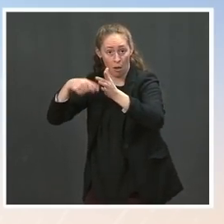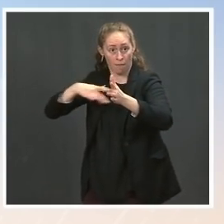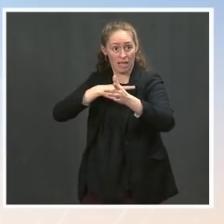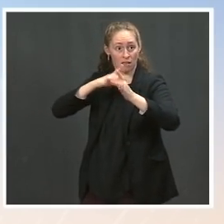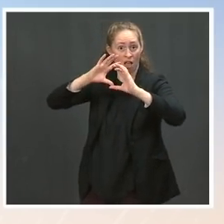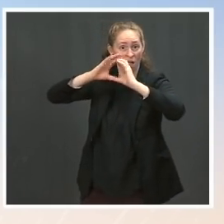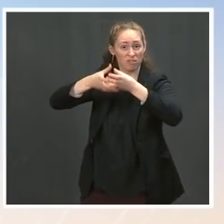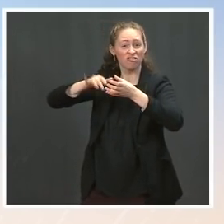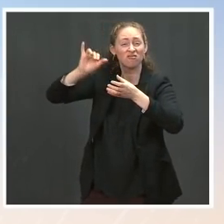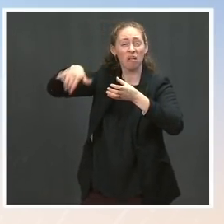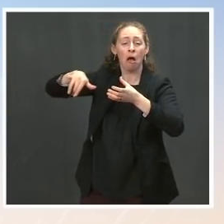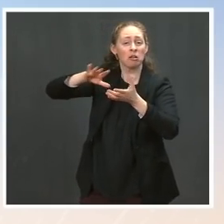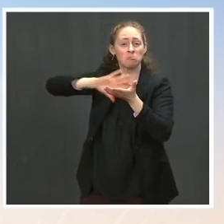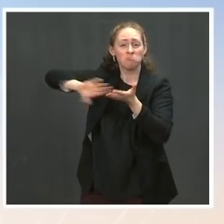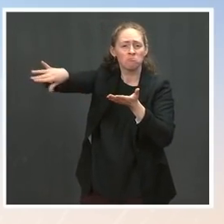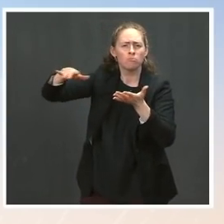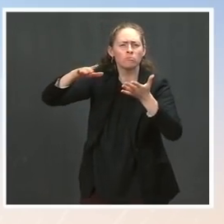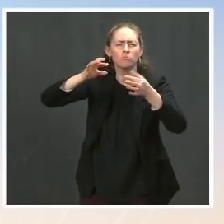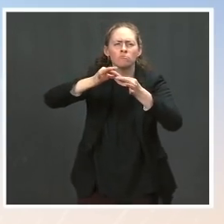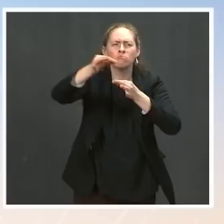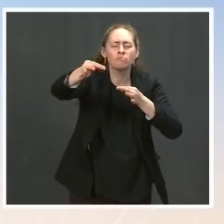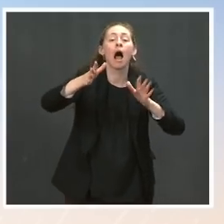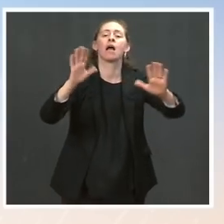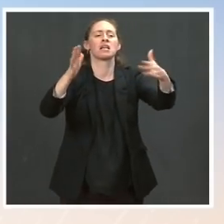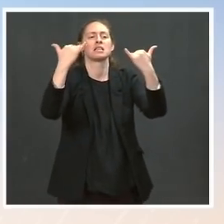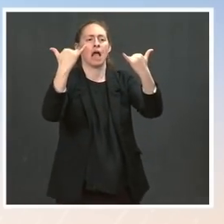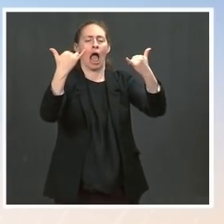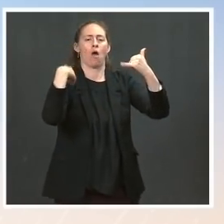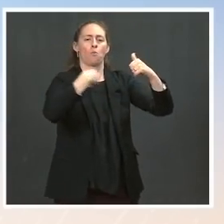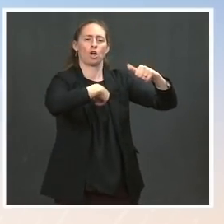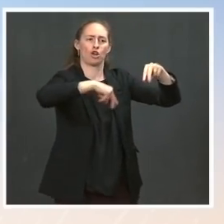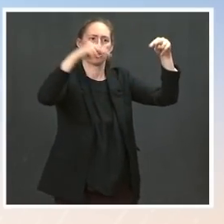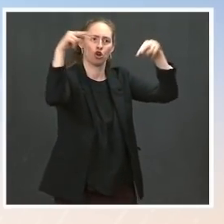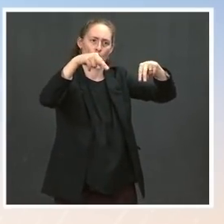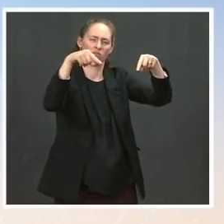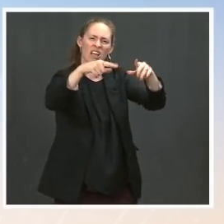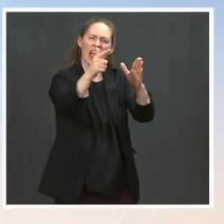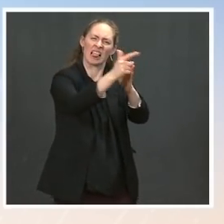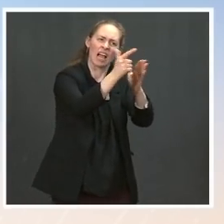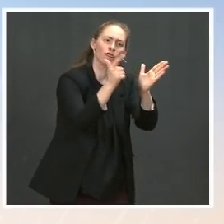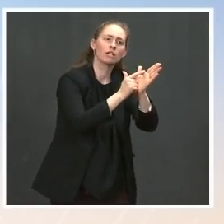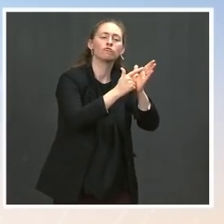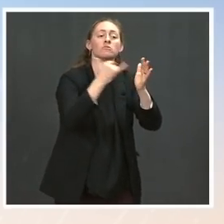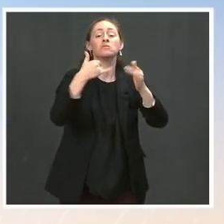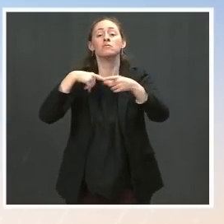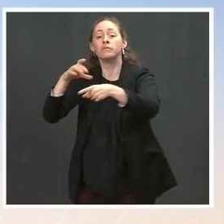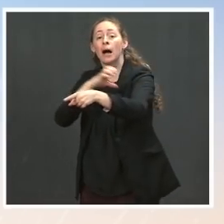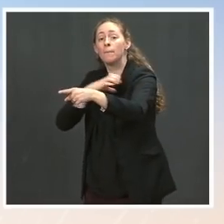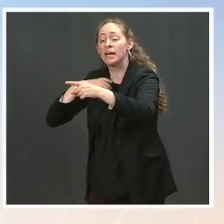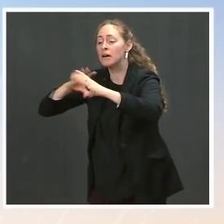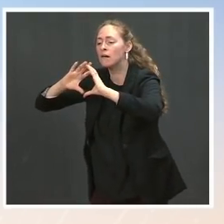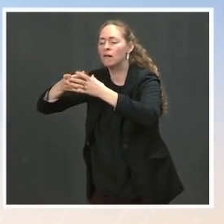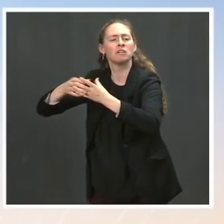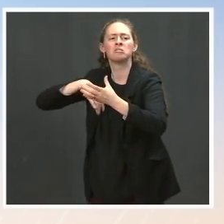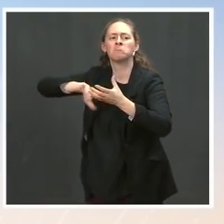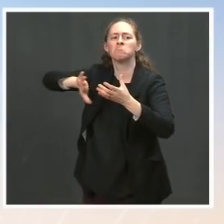for our focus to be on moving the legislation forward and not on the policing commission. Go ahead. The Press: On that, you mentioned, you know,